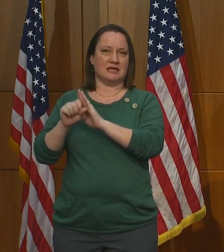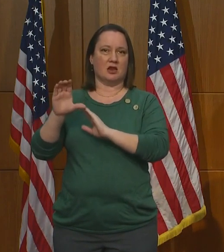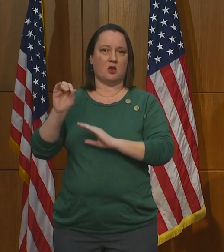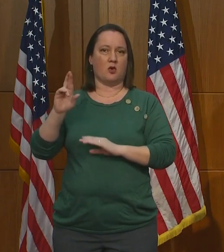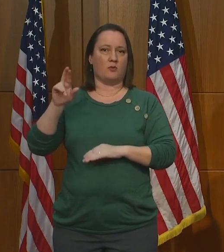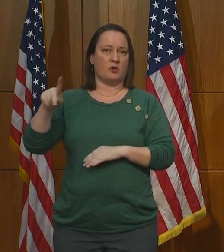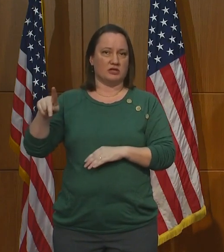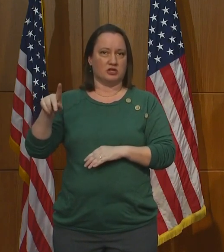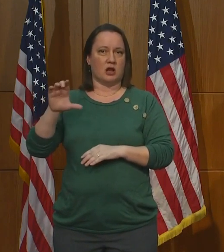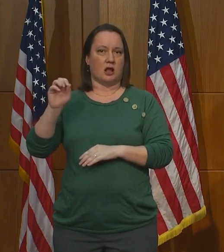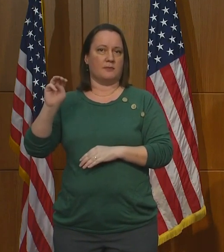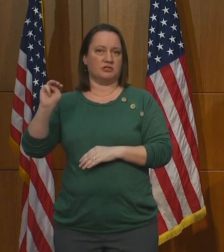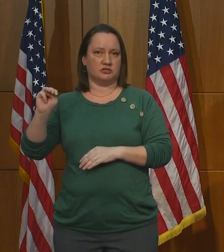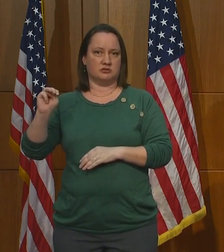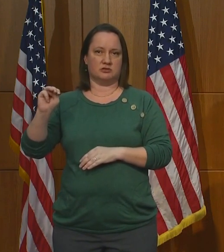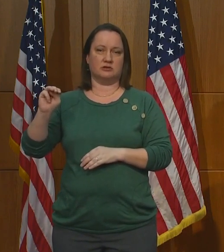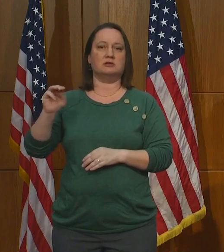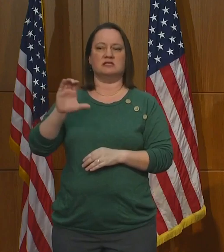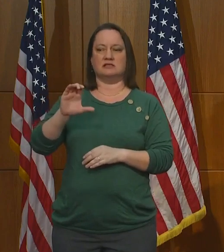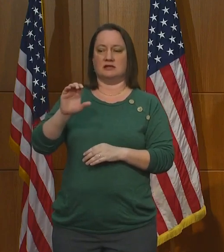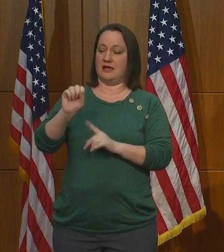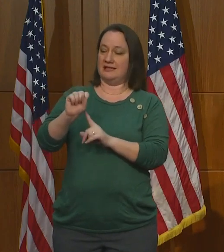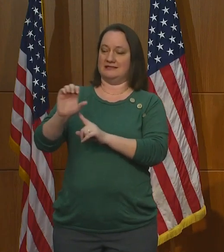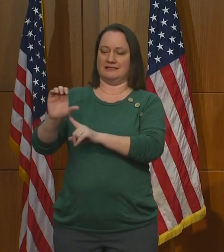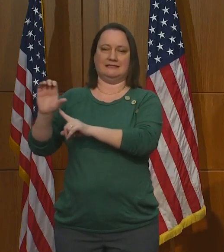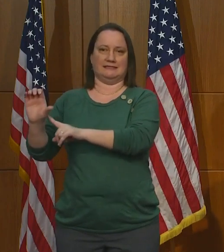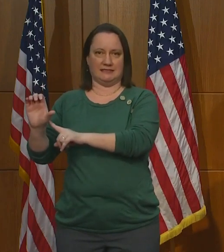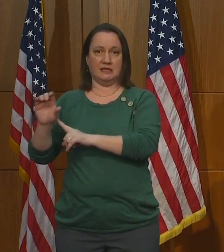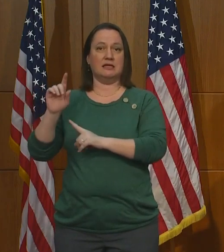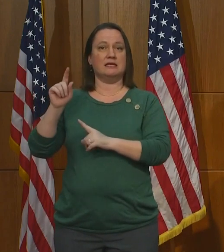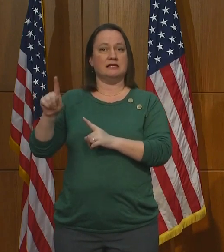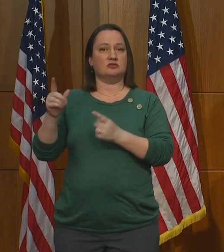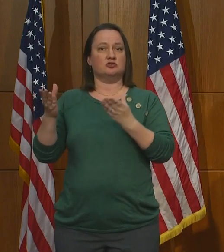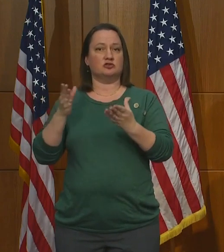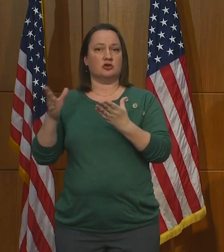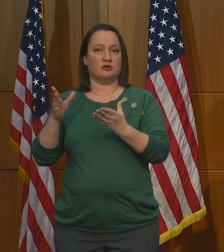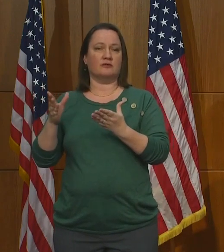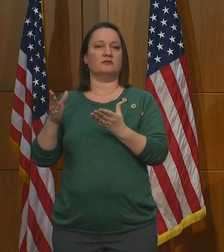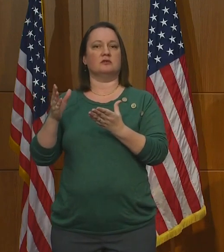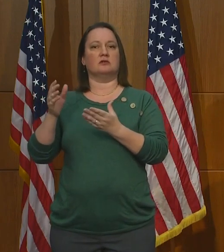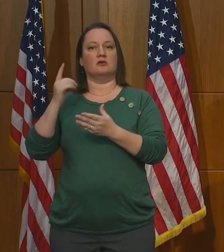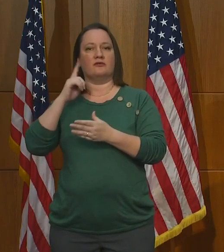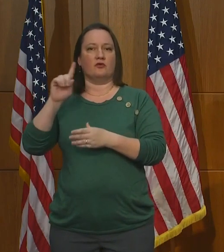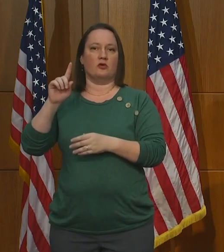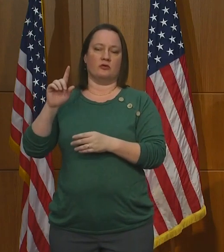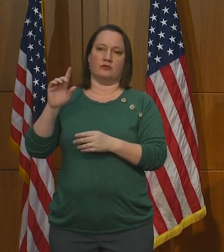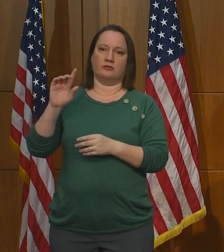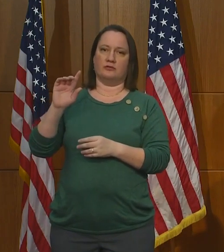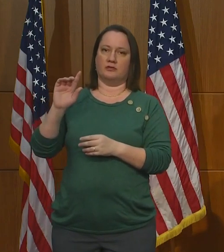CORPORATION COMMISSION. MR HUTCHISON HAS SERVED AS DIRECTOR OF GOVERNMENT AFFAIRS